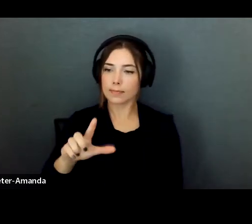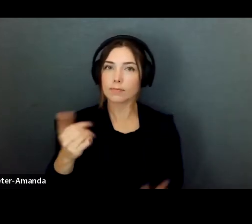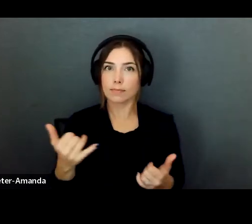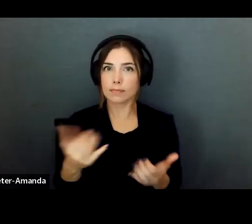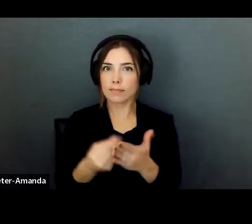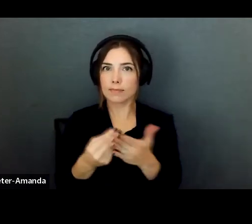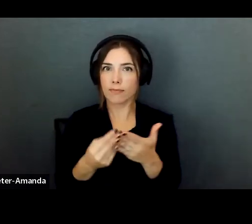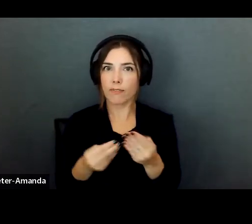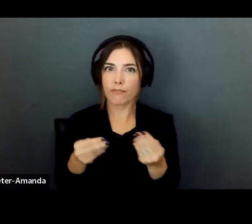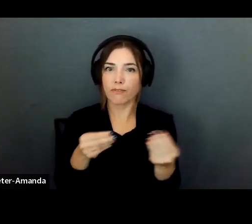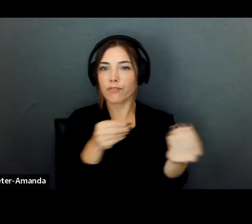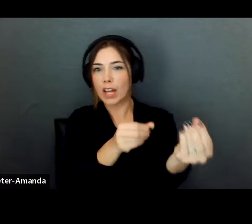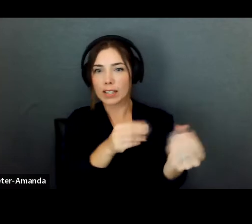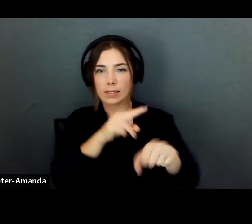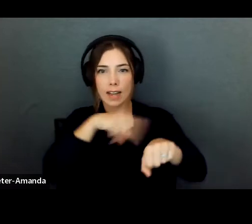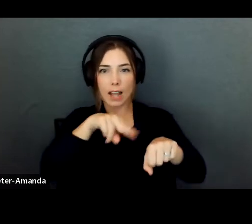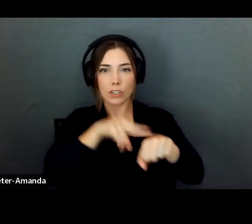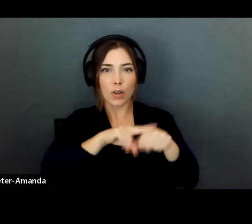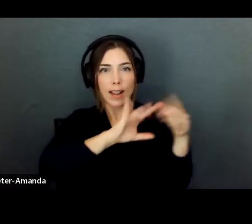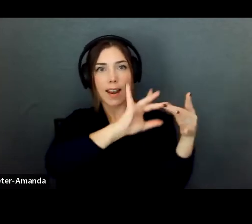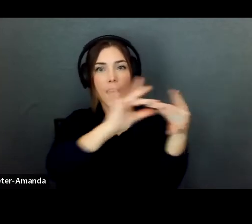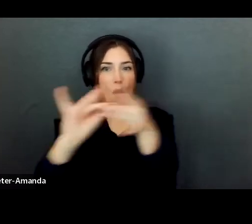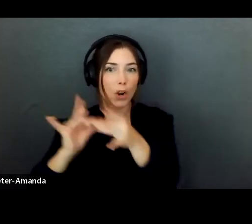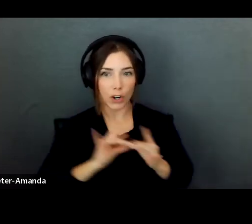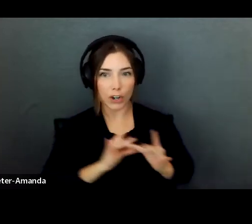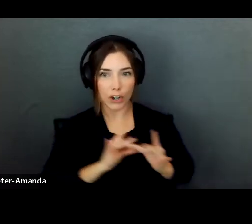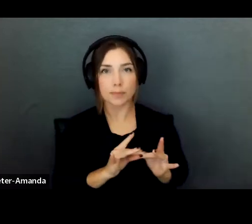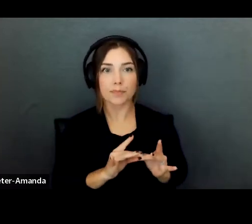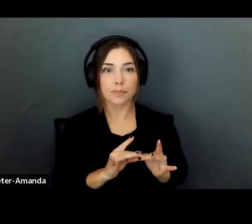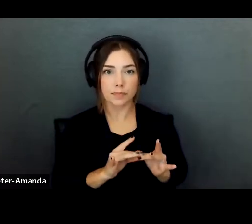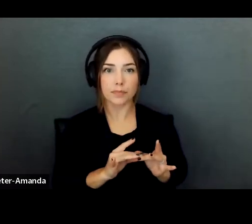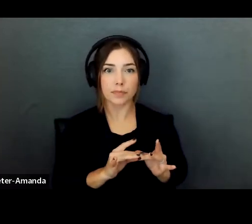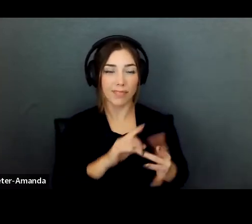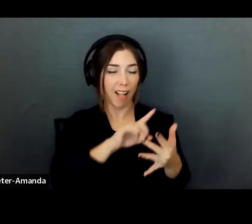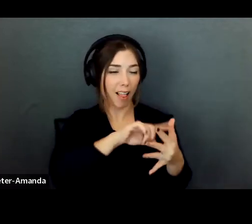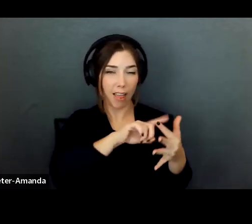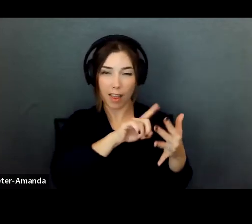So not only at APRIL and NASILC are involved this this work but the national association